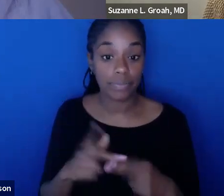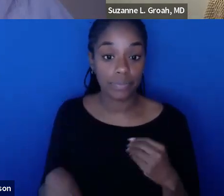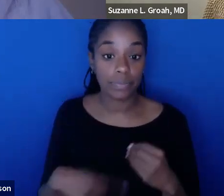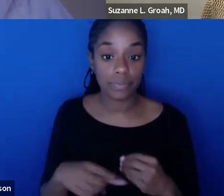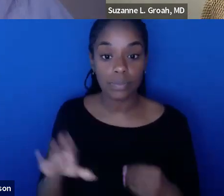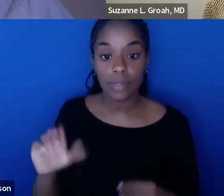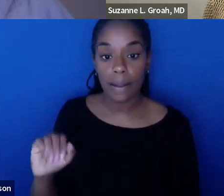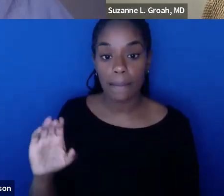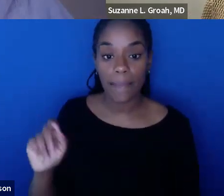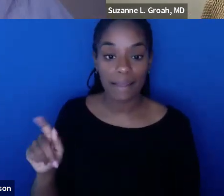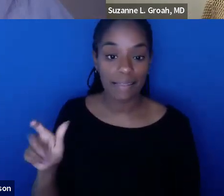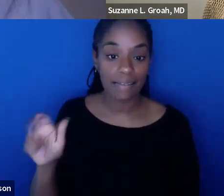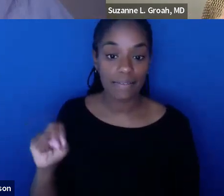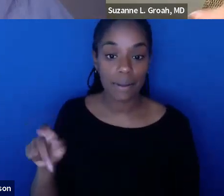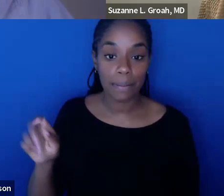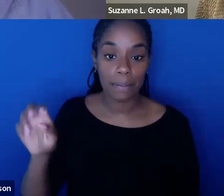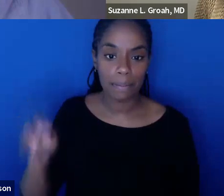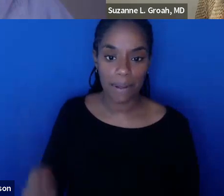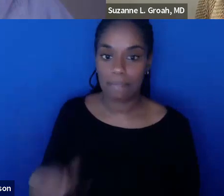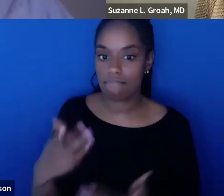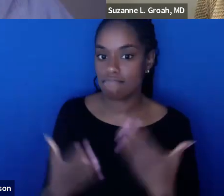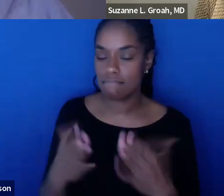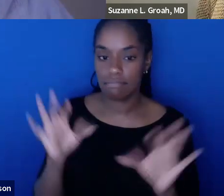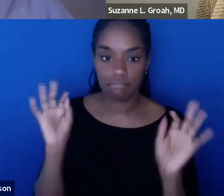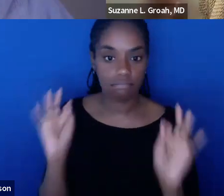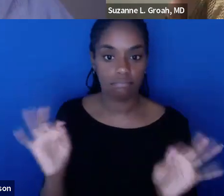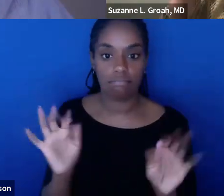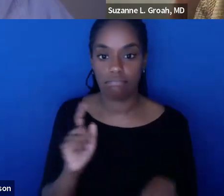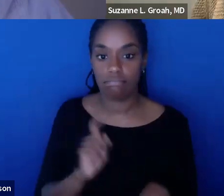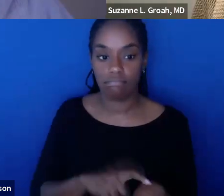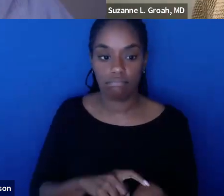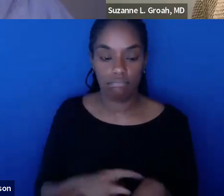Well that might be the perfect time to put in this, we call it an ambulatory